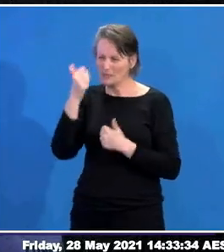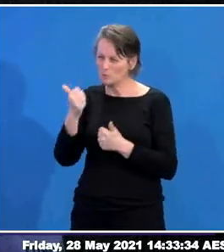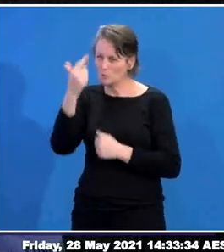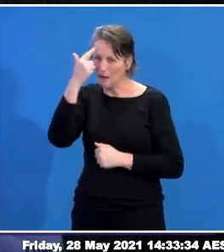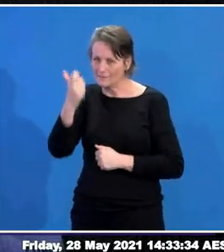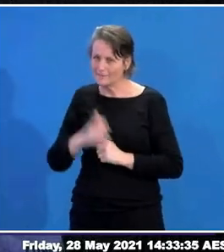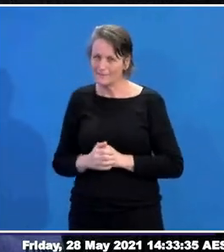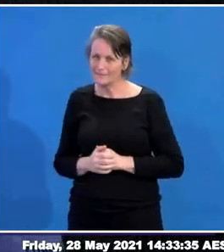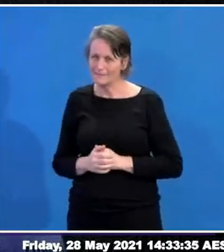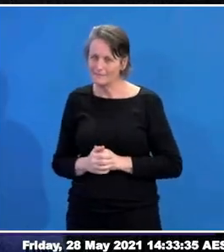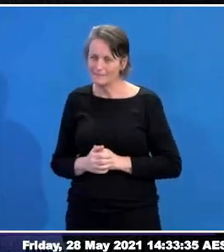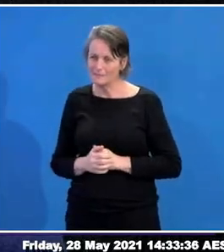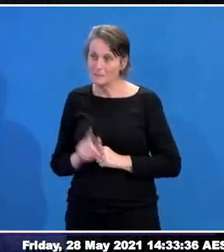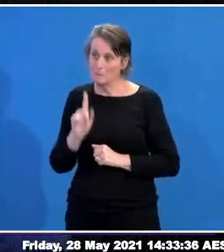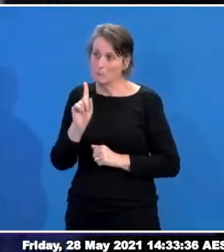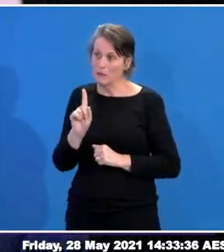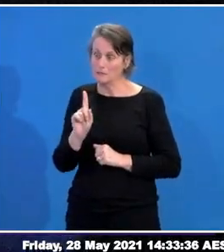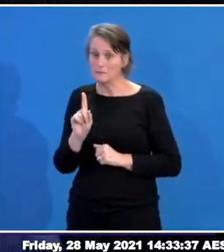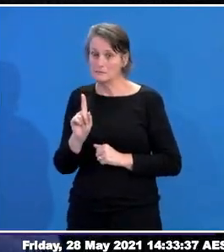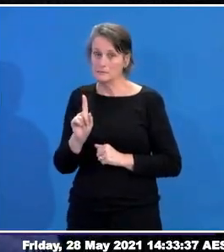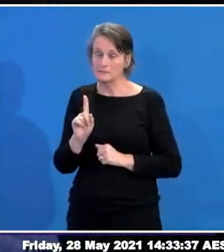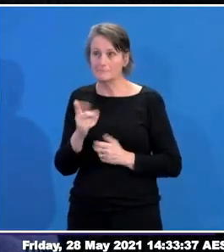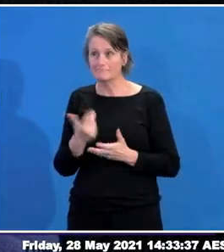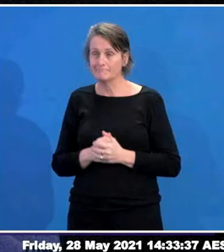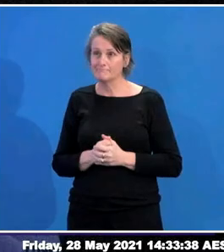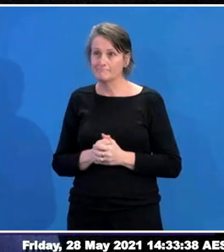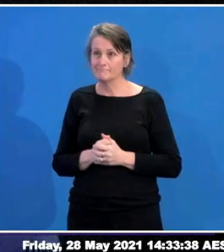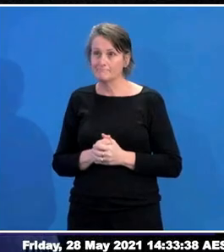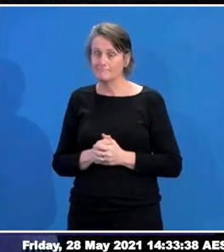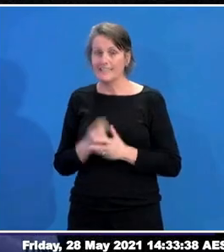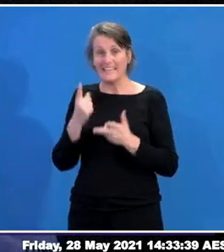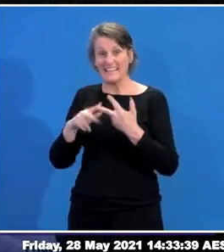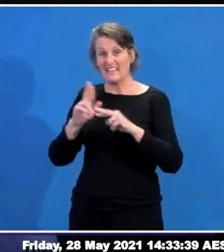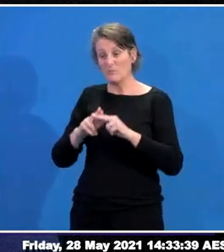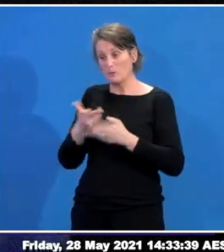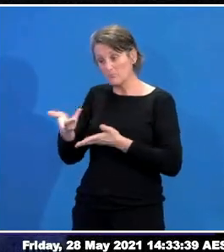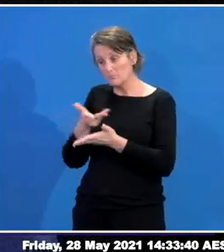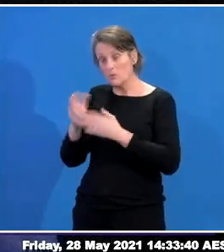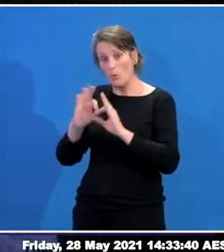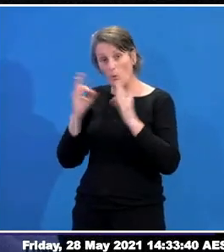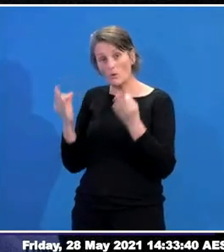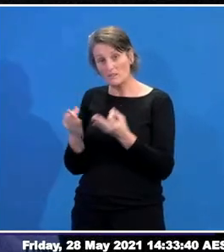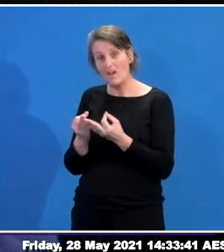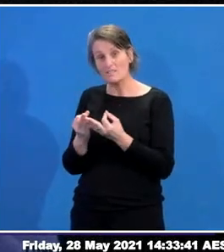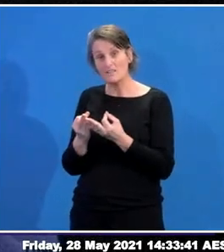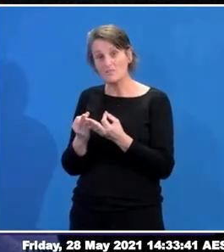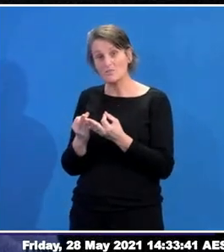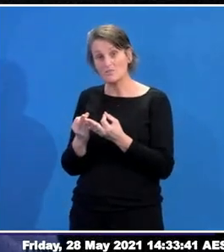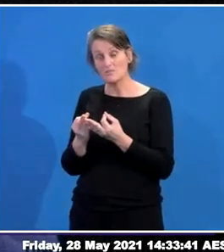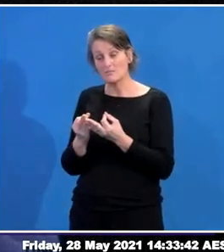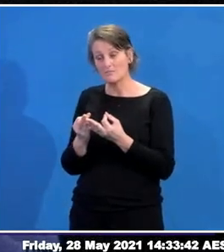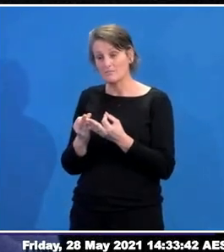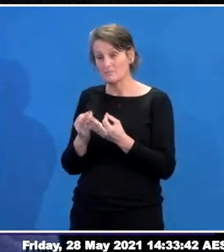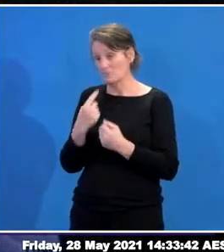there is we would typically when we are communicating to a provider about a